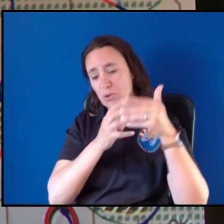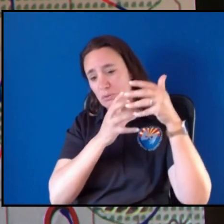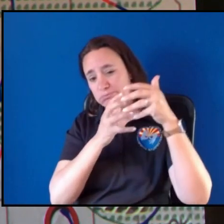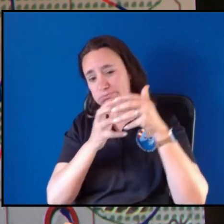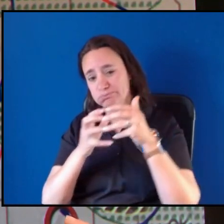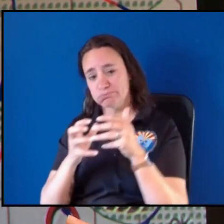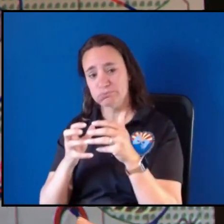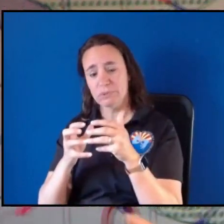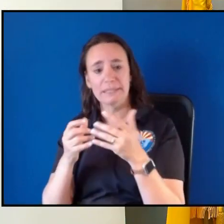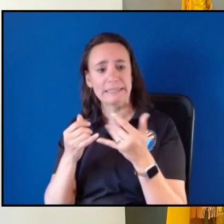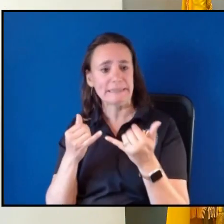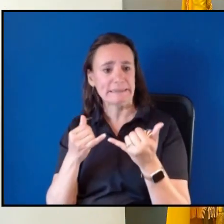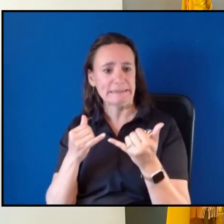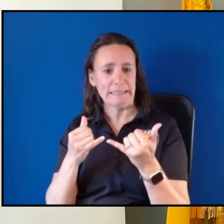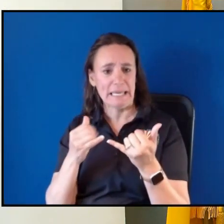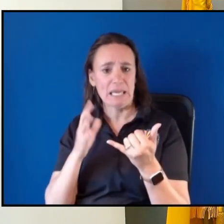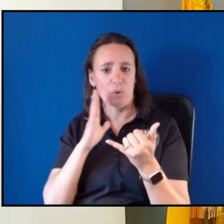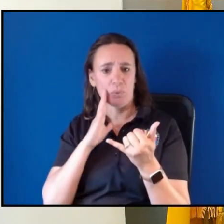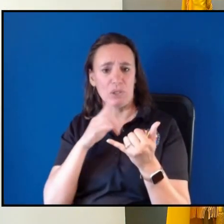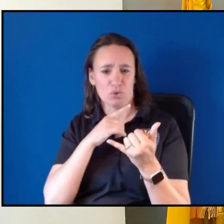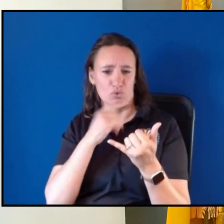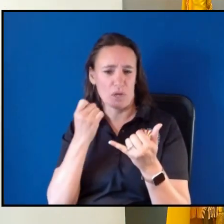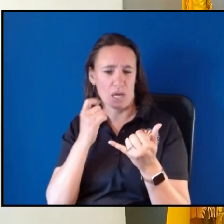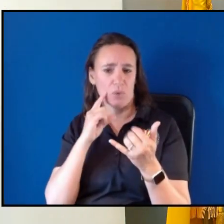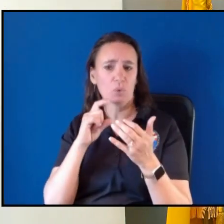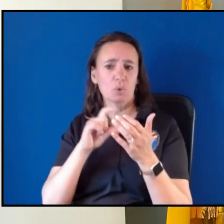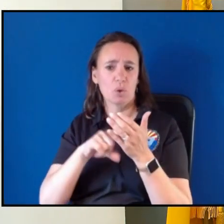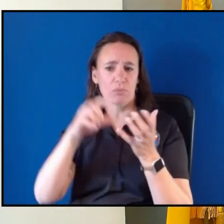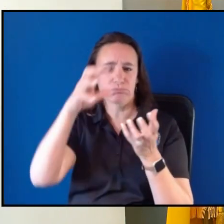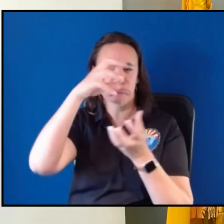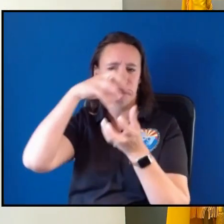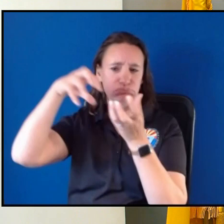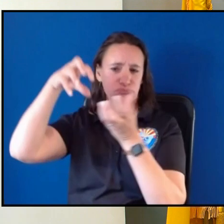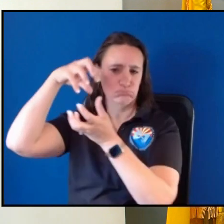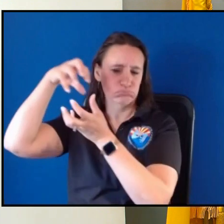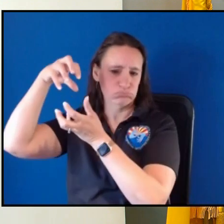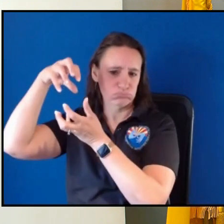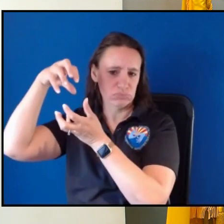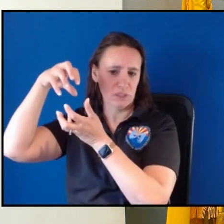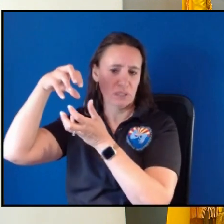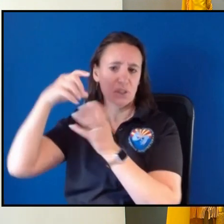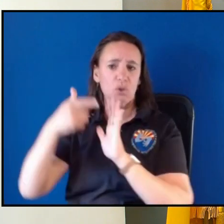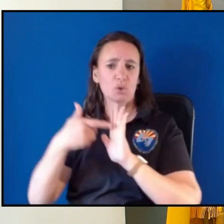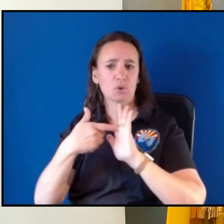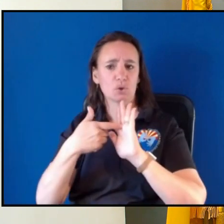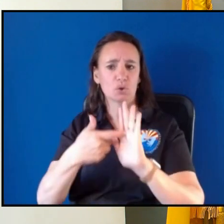going to be dry, we'll see some cumulus clouds which is indicative of some mid-level moisture.